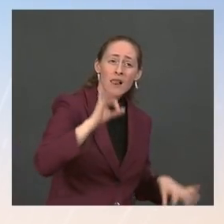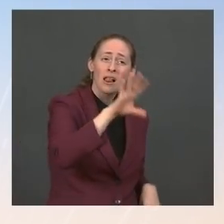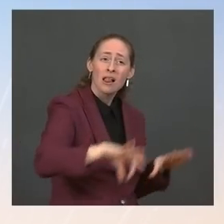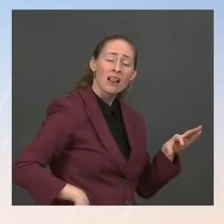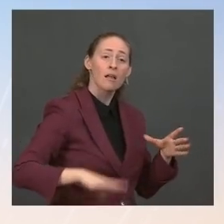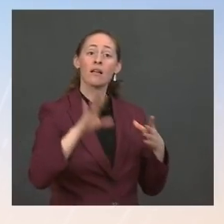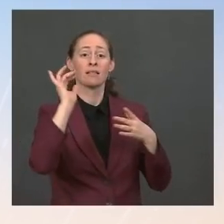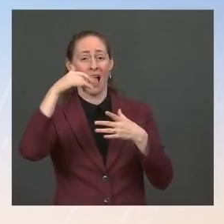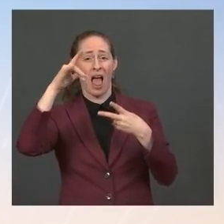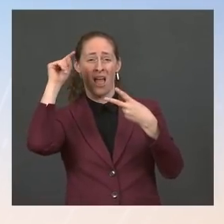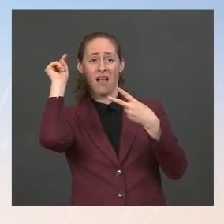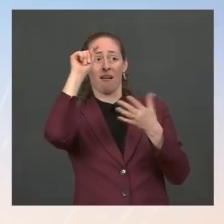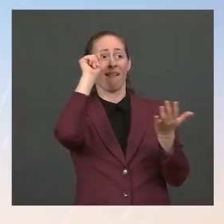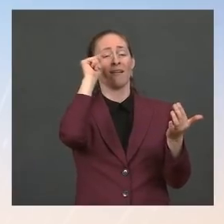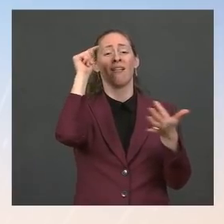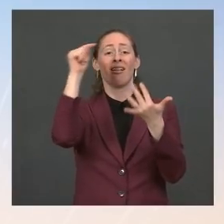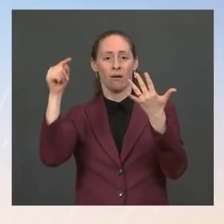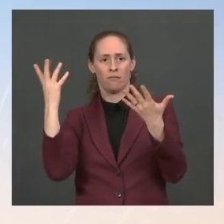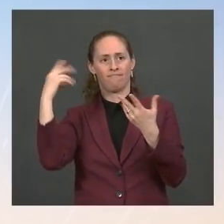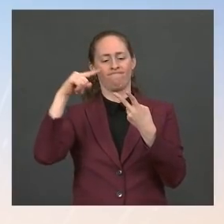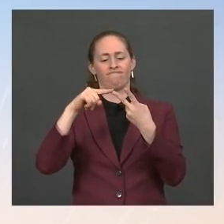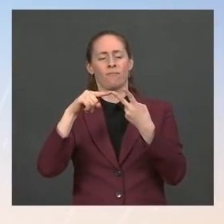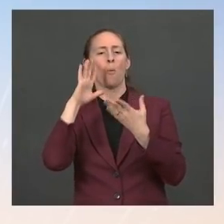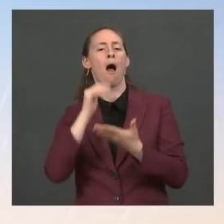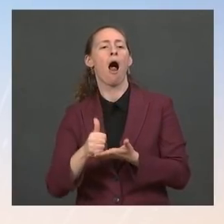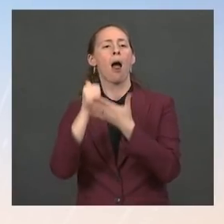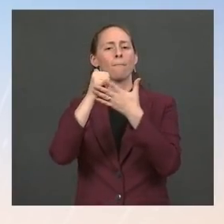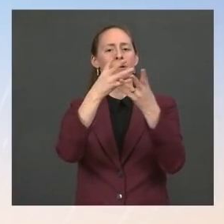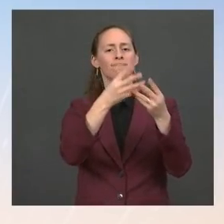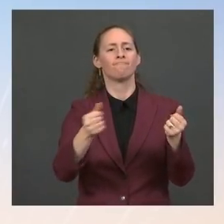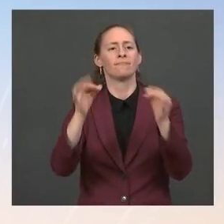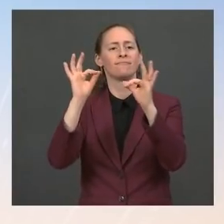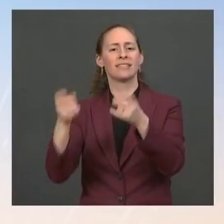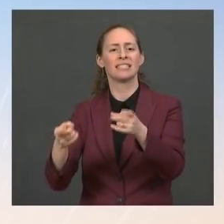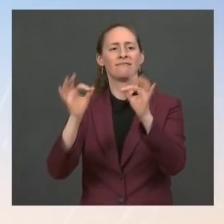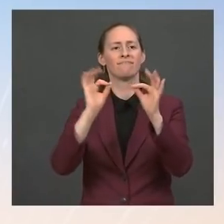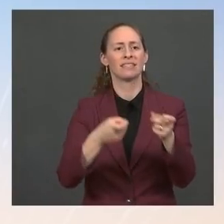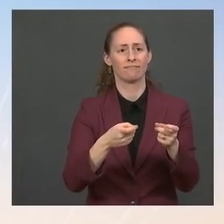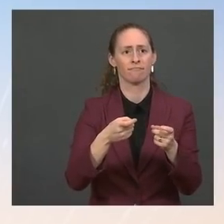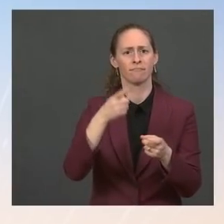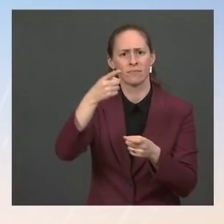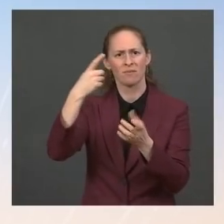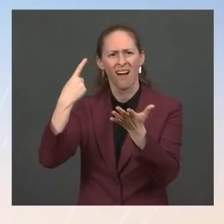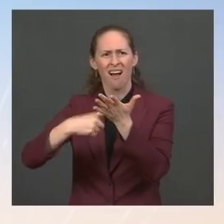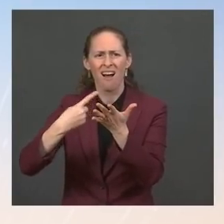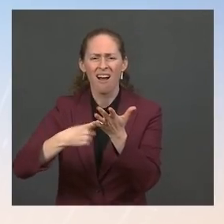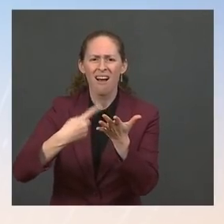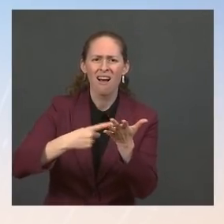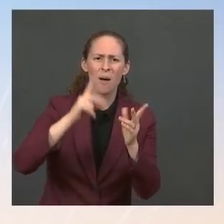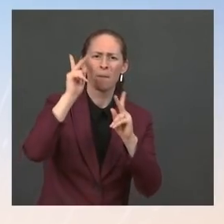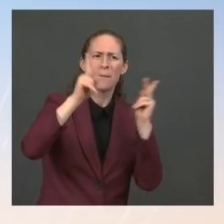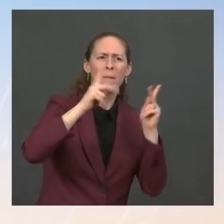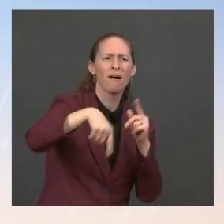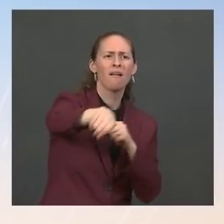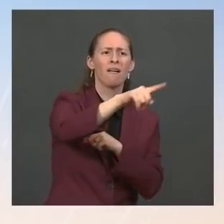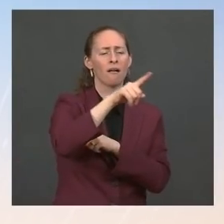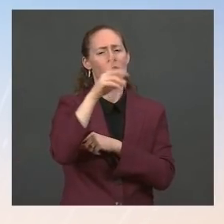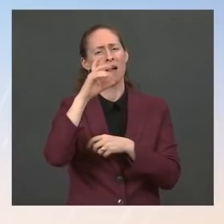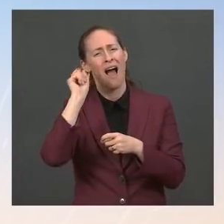is cost to American families, how it's impacting them. And that's something that if we don't act now, we won't be able to address these things in the short term either.